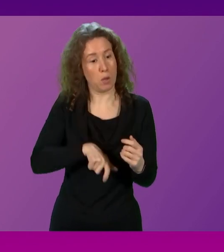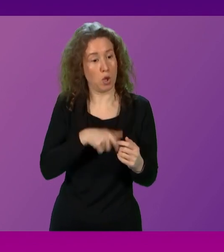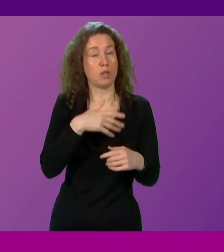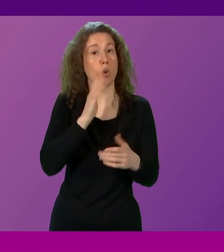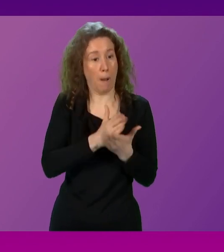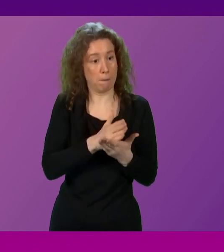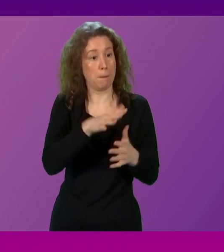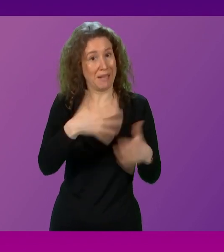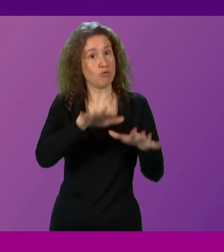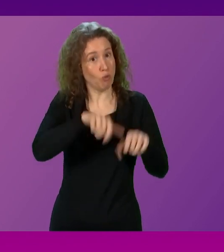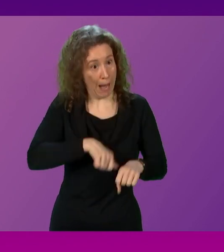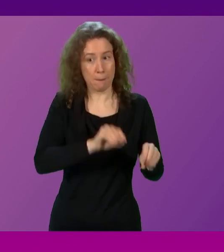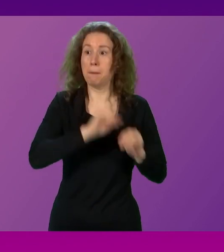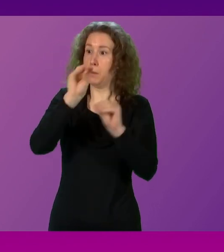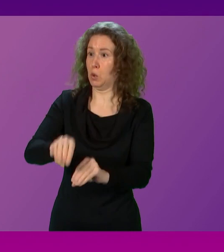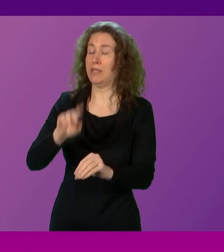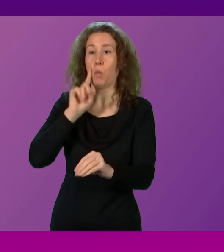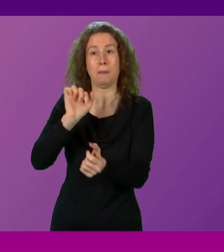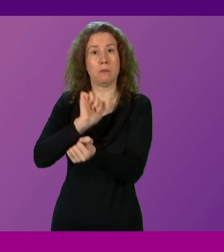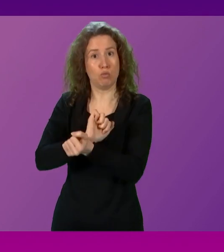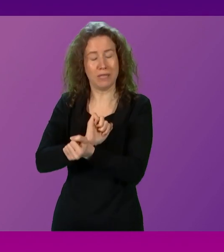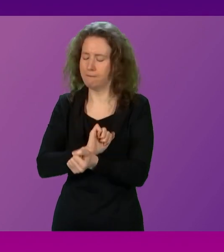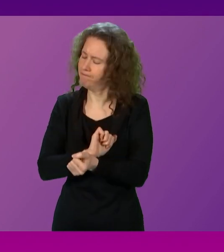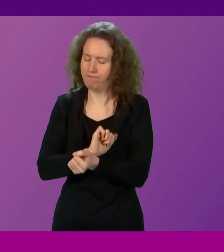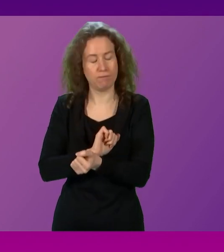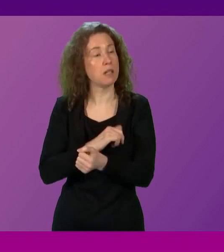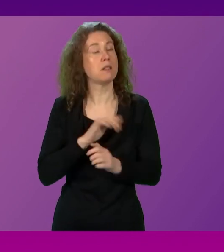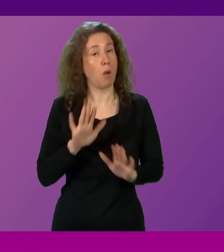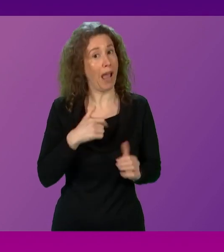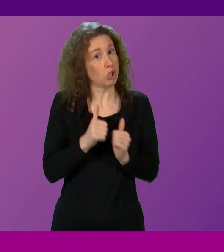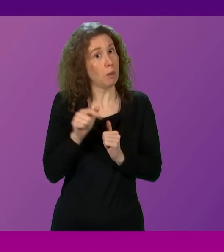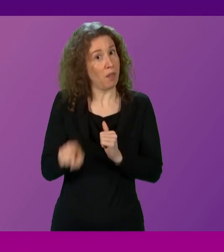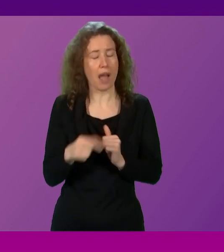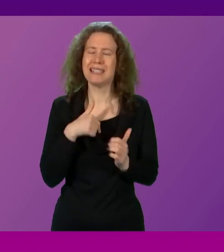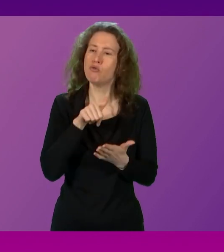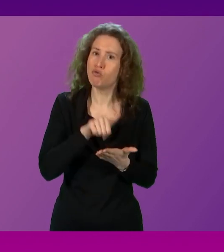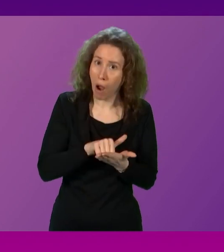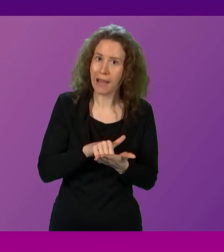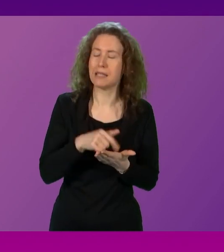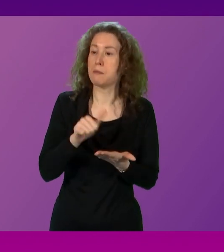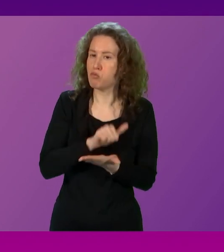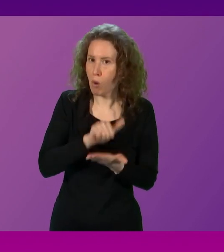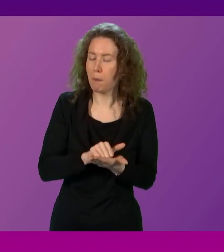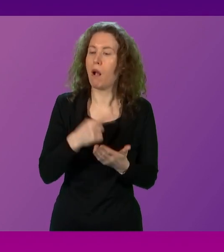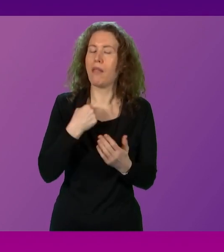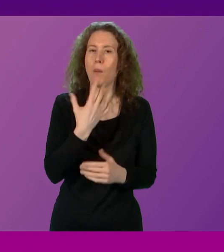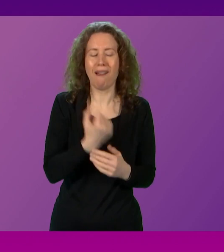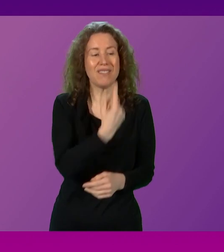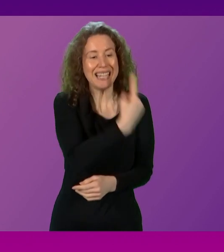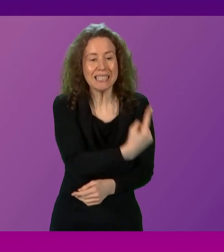It is, of course, right and proper that individualised risk assessments are done